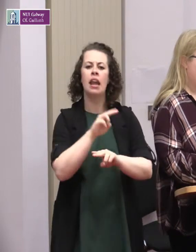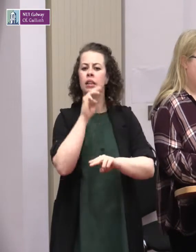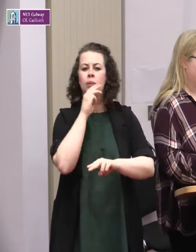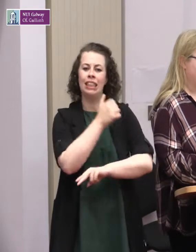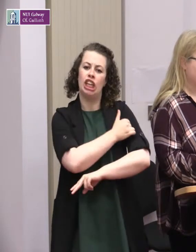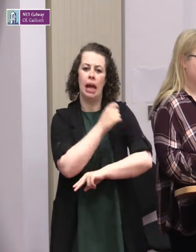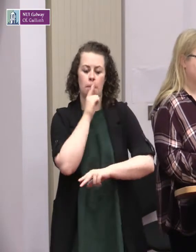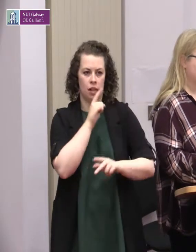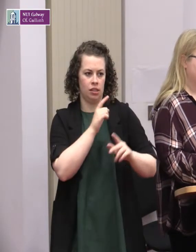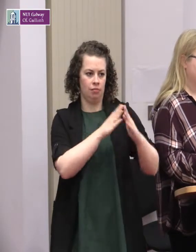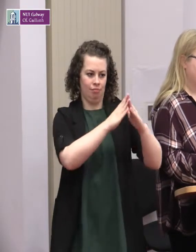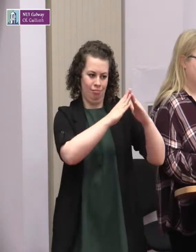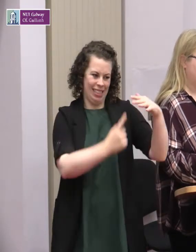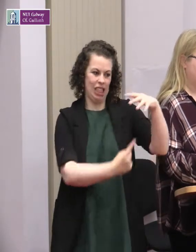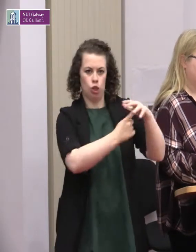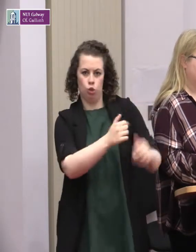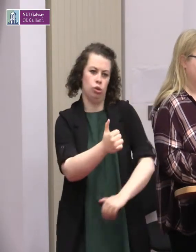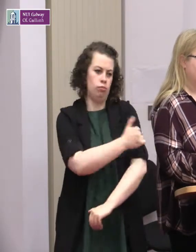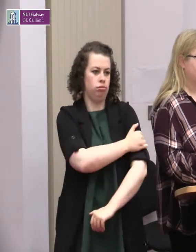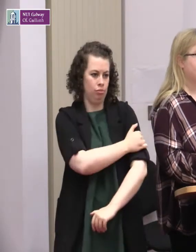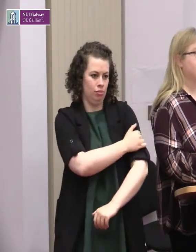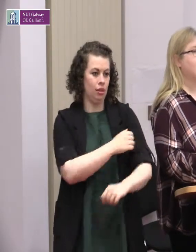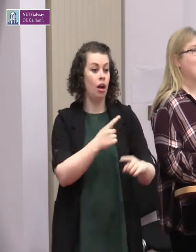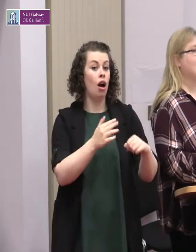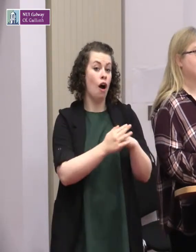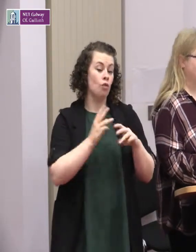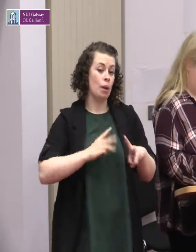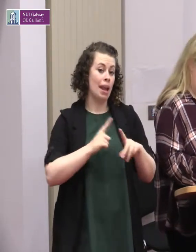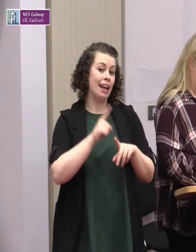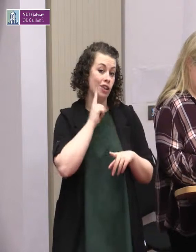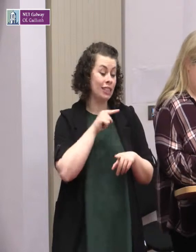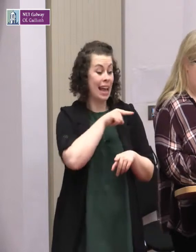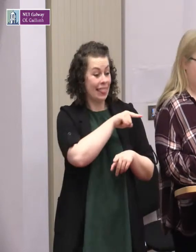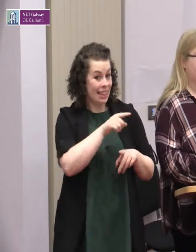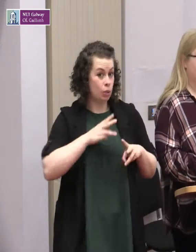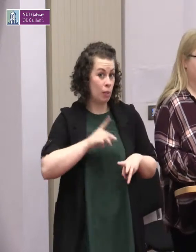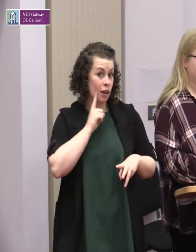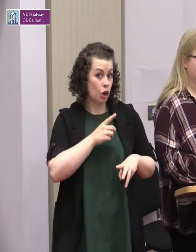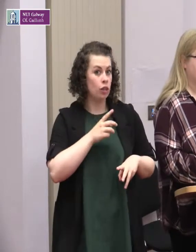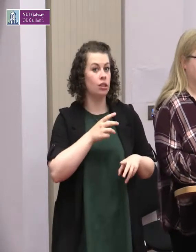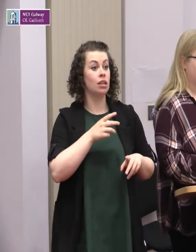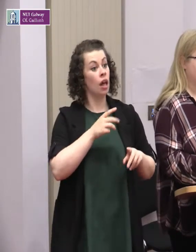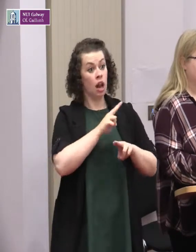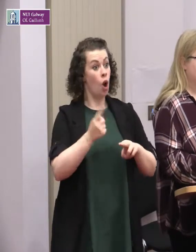The further incarceration of women and girls perceived to be at risk of becoming pregnant outside of marriage.